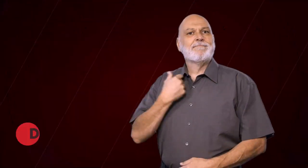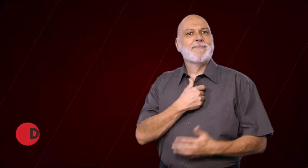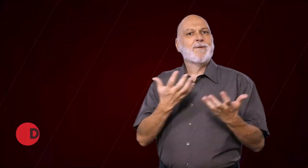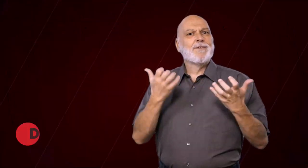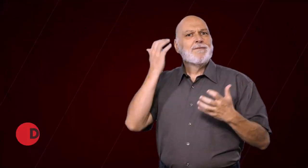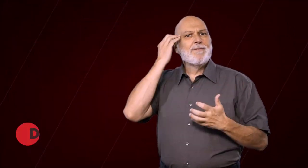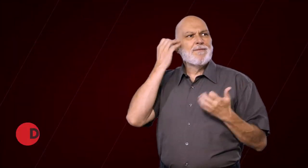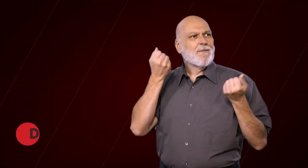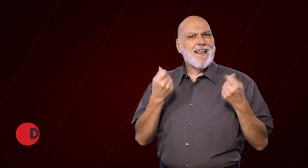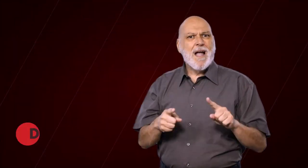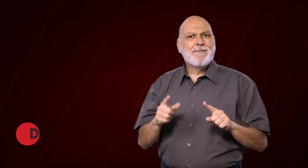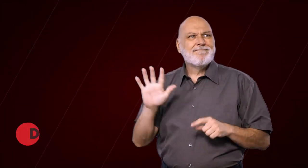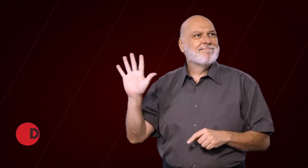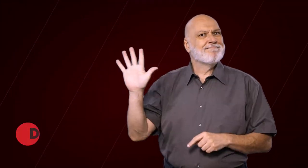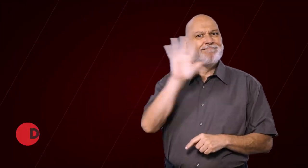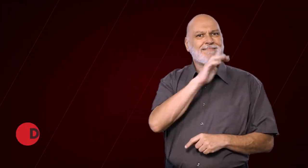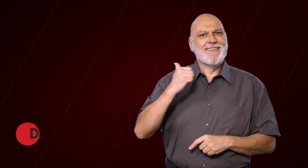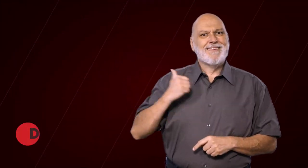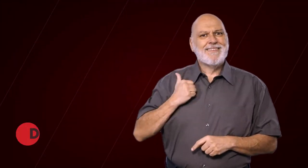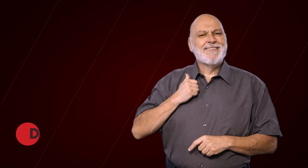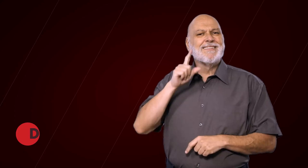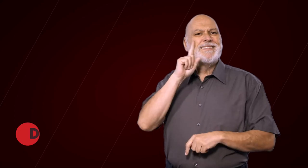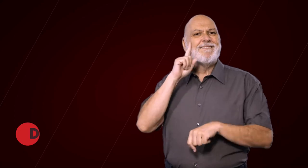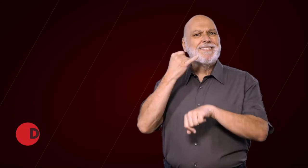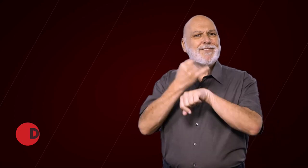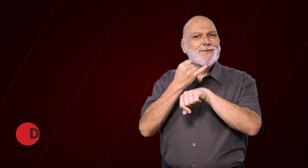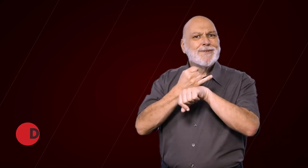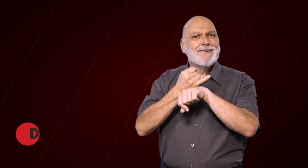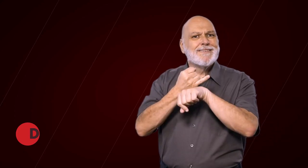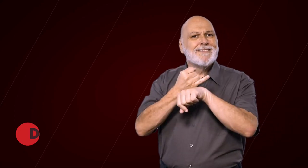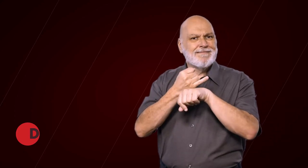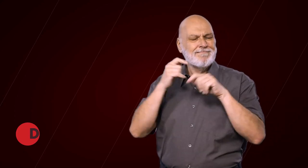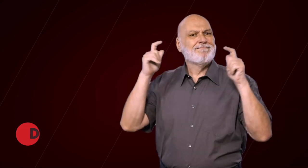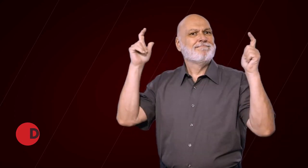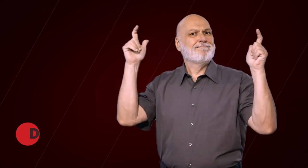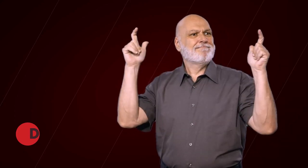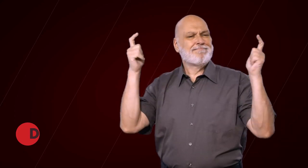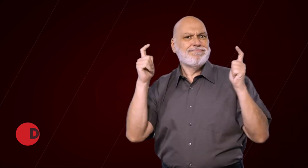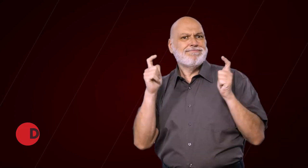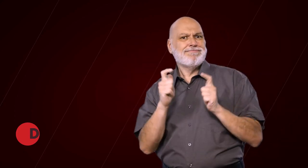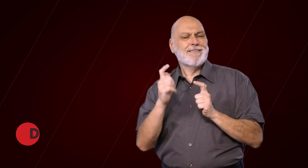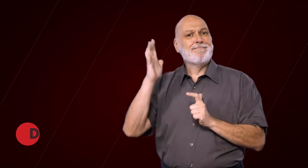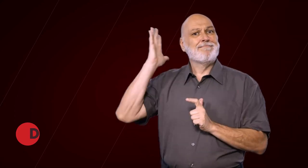[Anselmo]: What is happening with Deaf schools across Canada now?